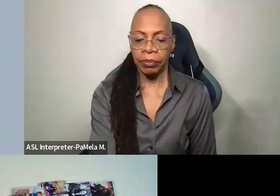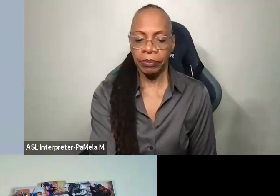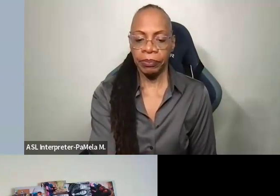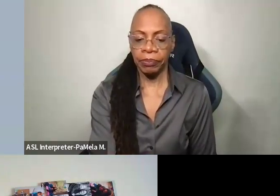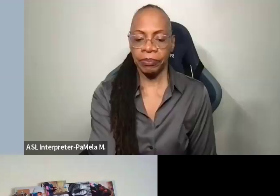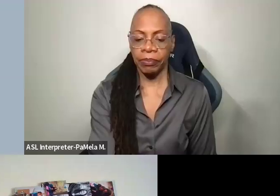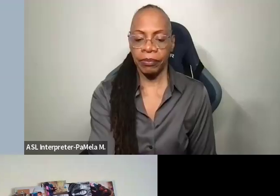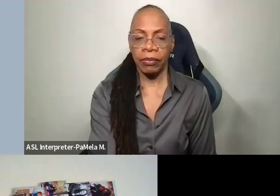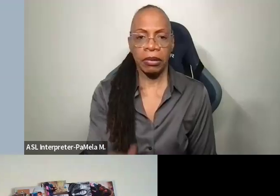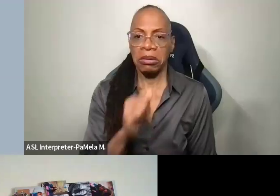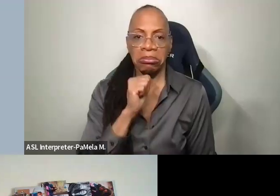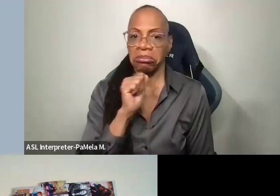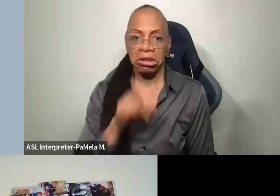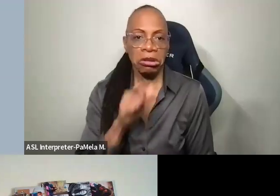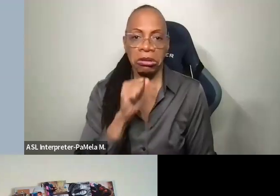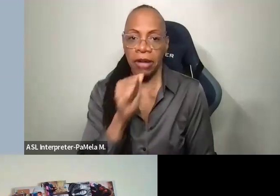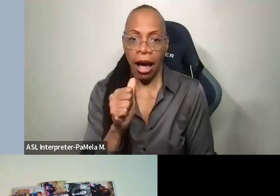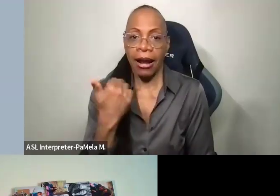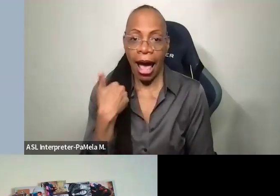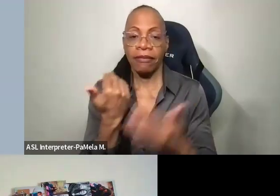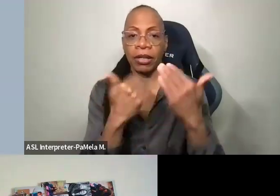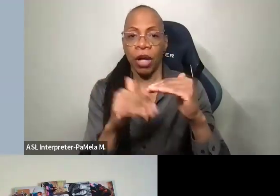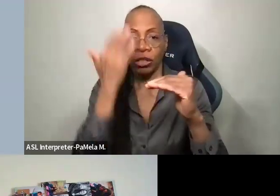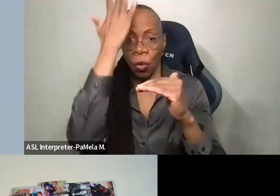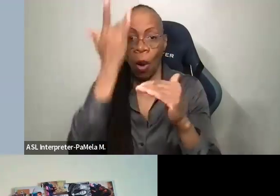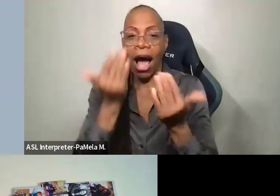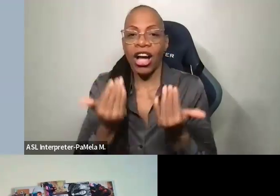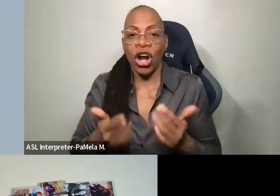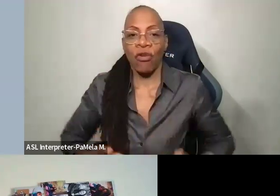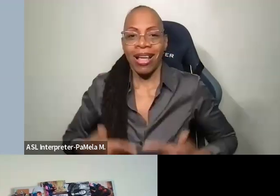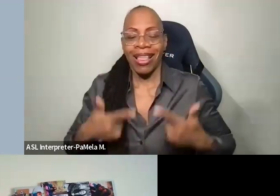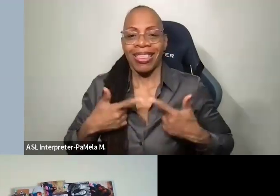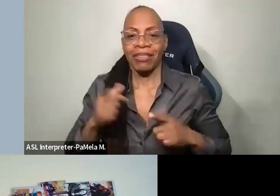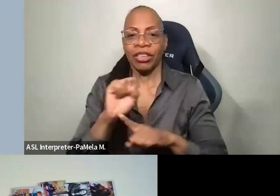There shouldn't be limitations to that because current living situations, contacts should be recorded